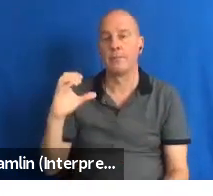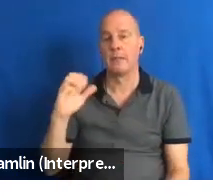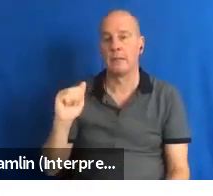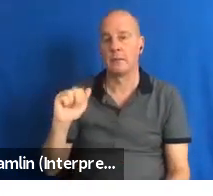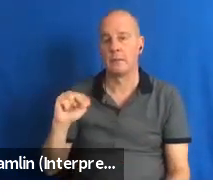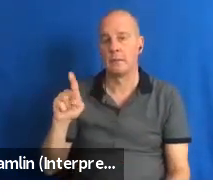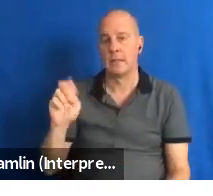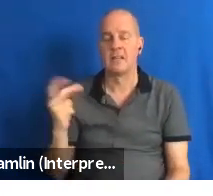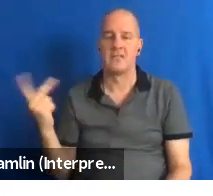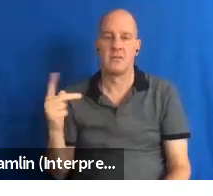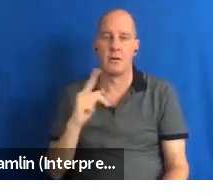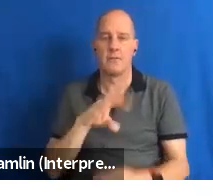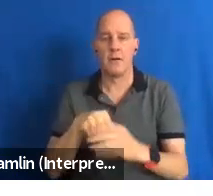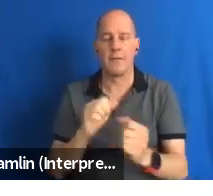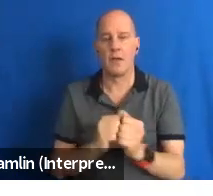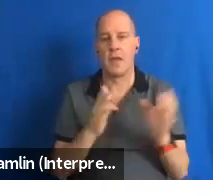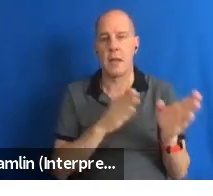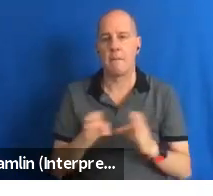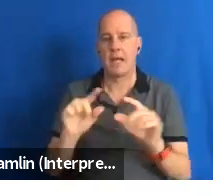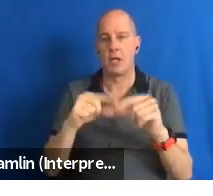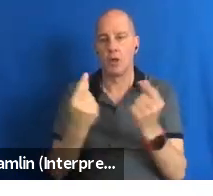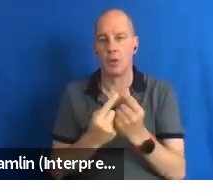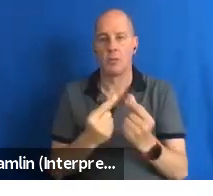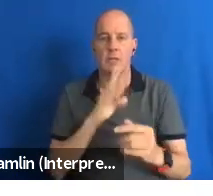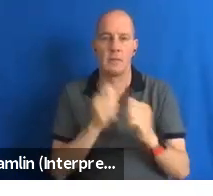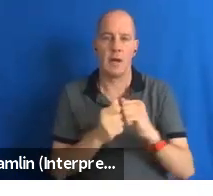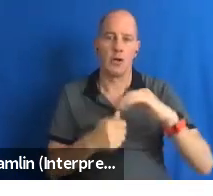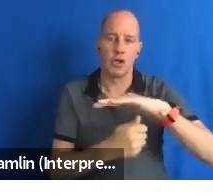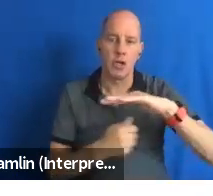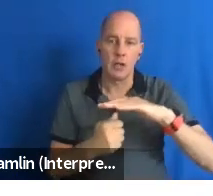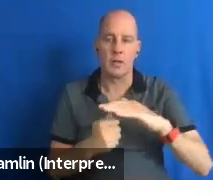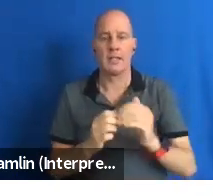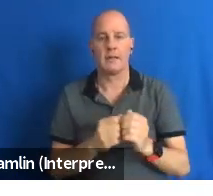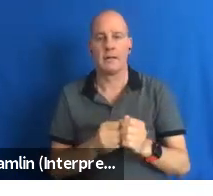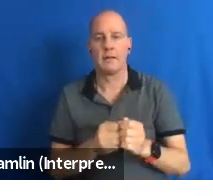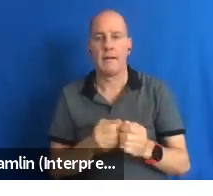specifically around things like sheltering and feeding and she and I have had some great